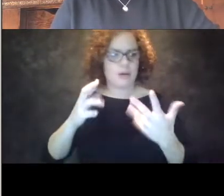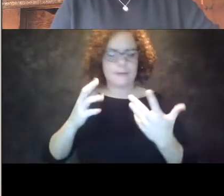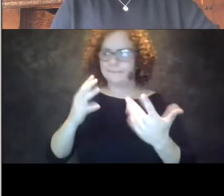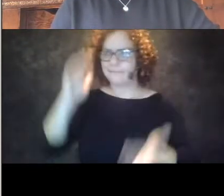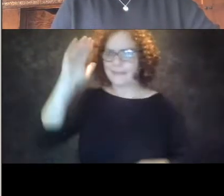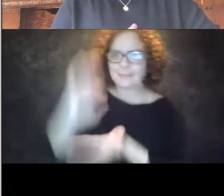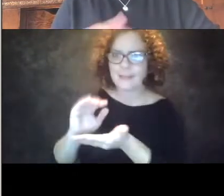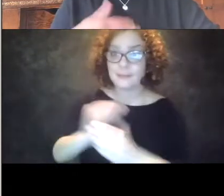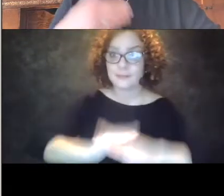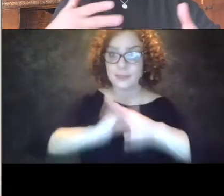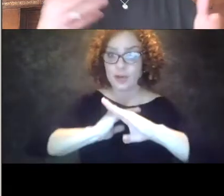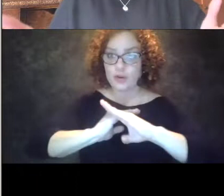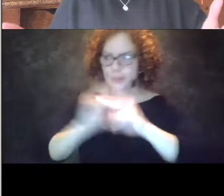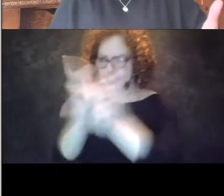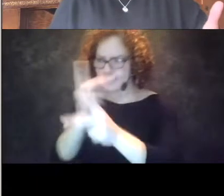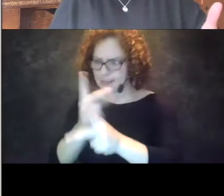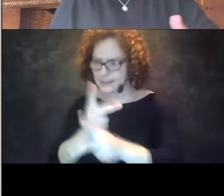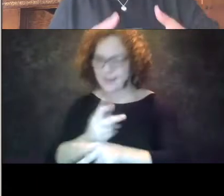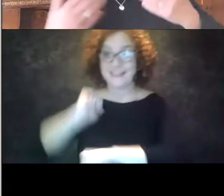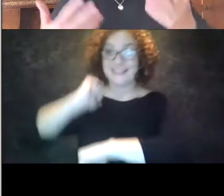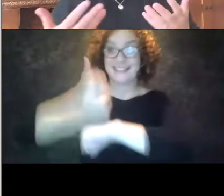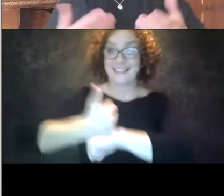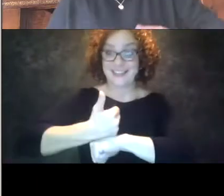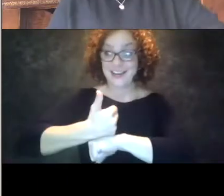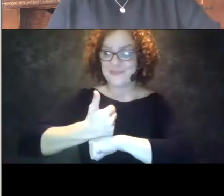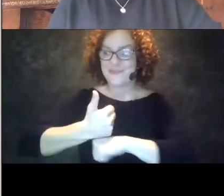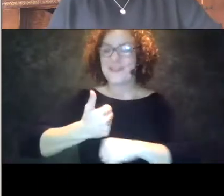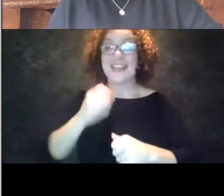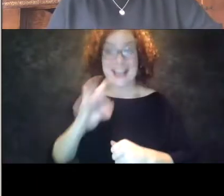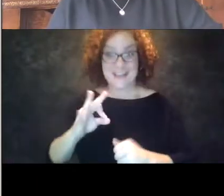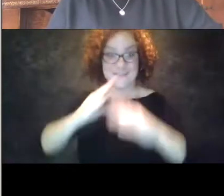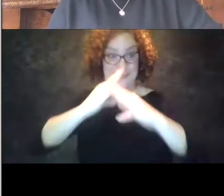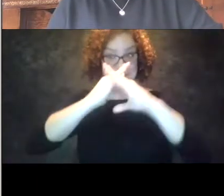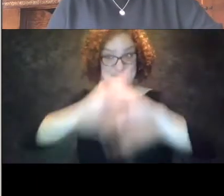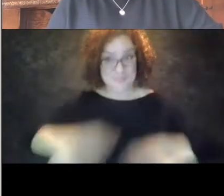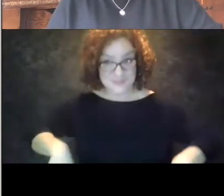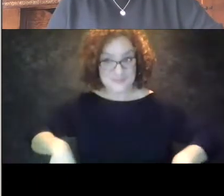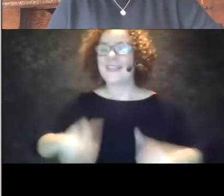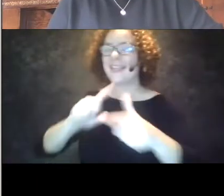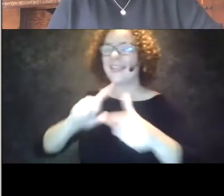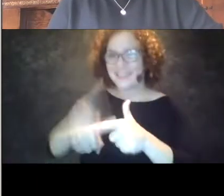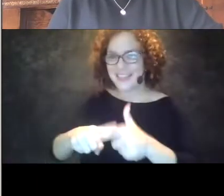then, then you will see these really beautiful relationships form. And I've met, I've met